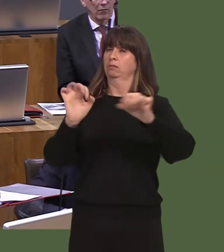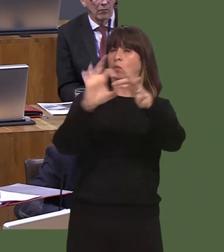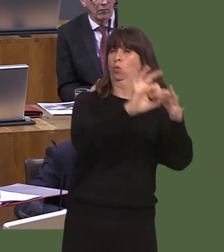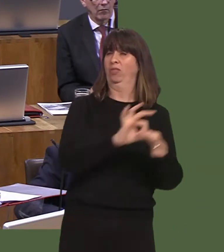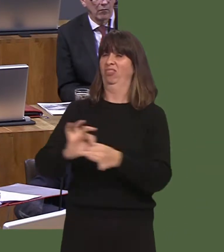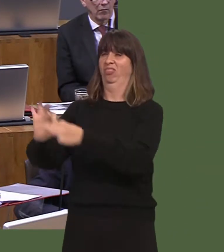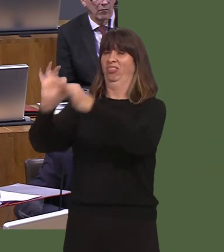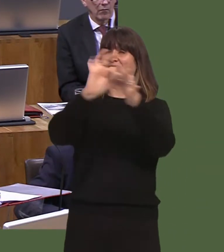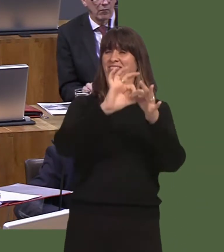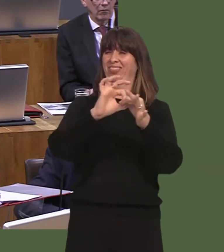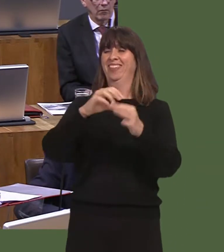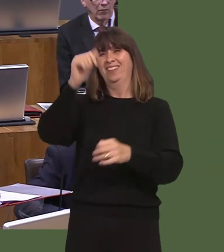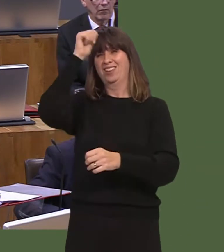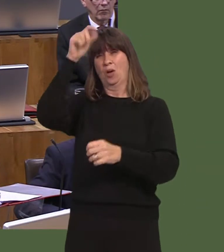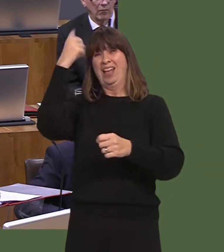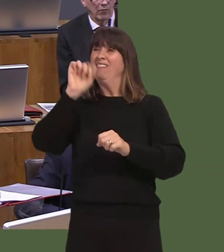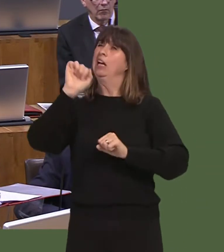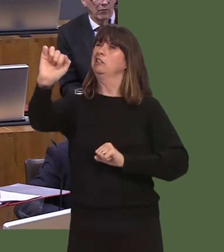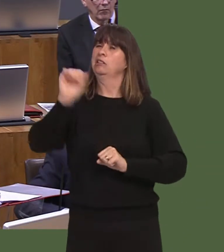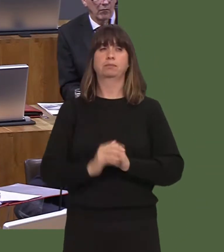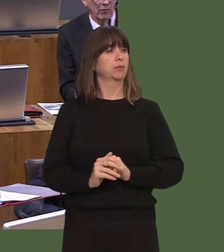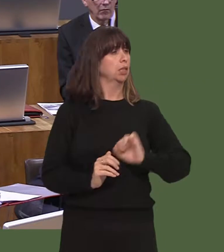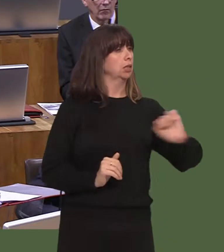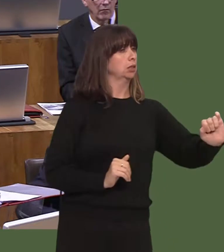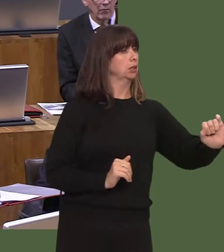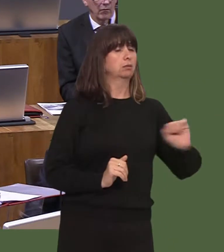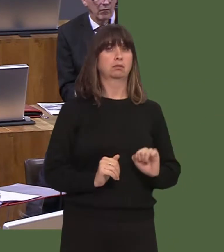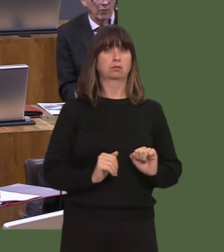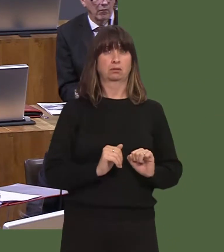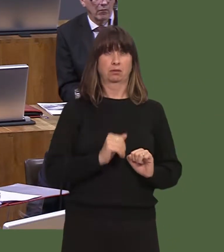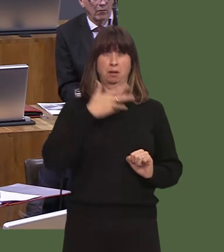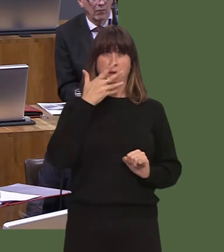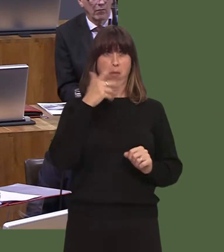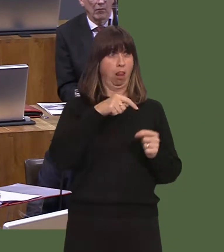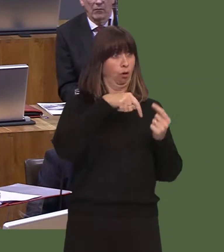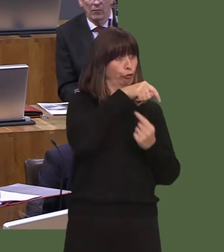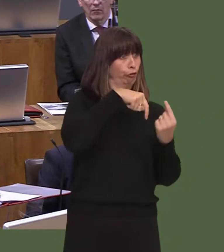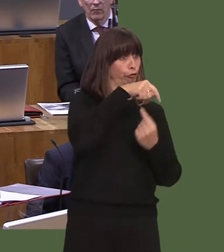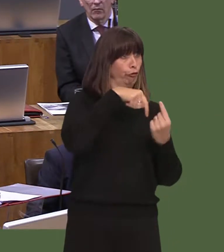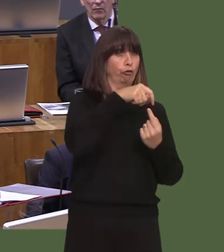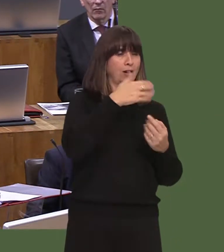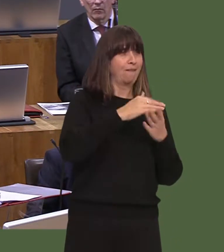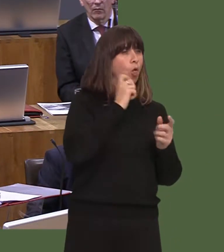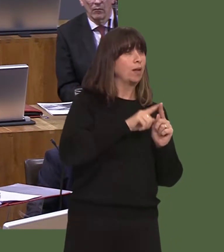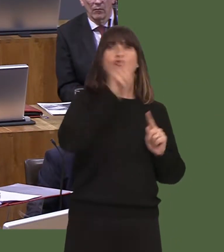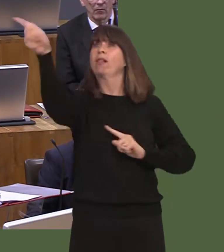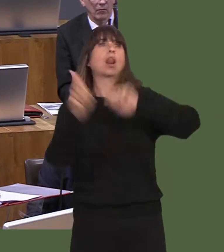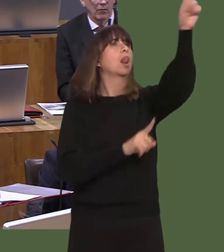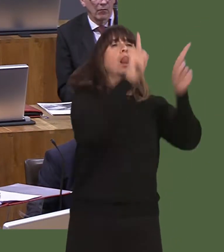with each other because the fact of the matter is that people don't just travel in one county; they travel from one to another.